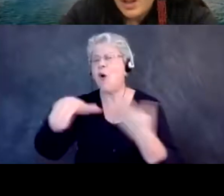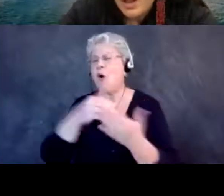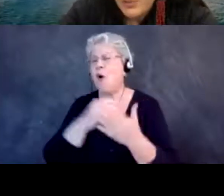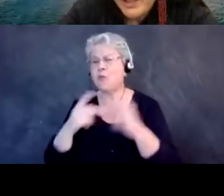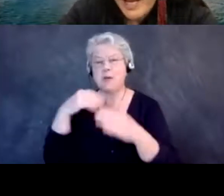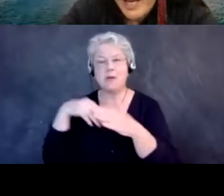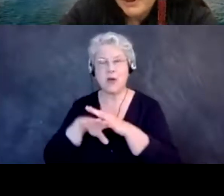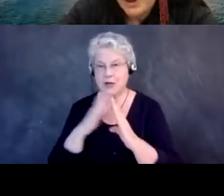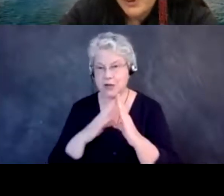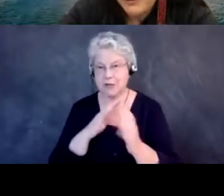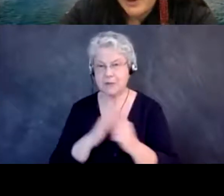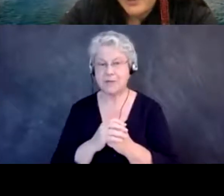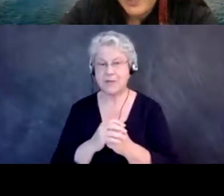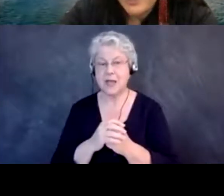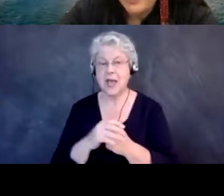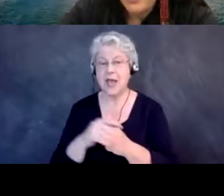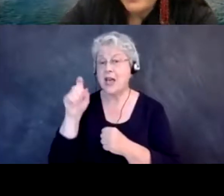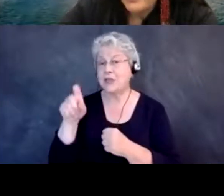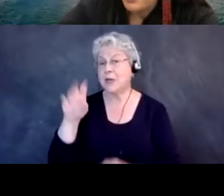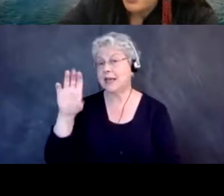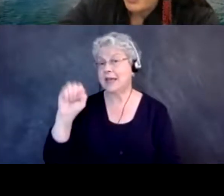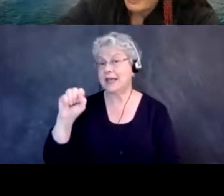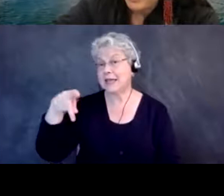We need a capital code, so if anyone has one of those, I would appreciate a template.